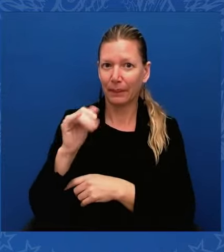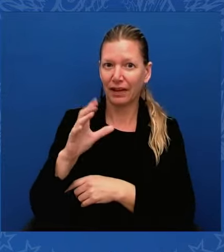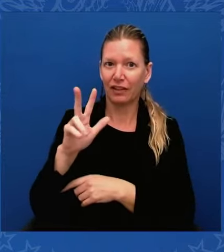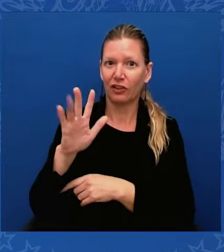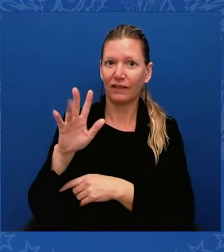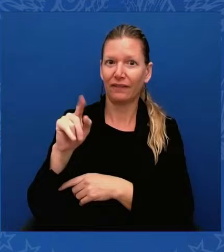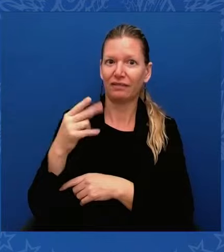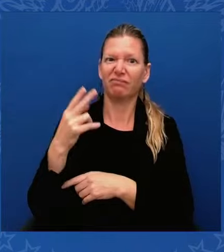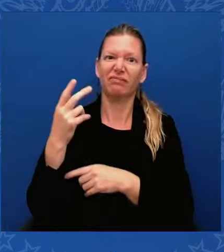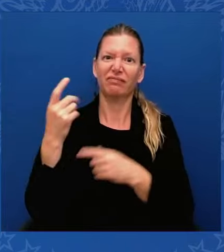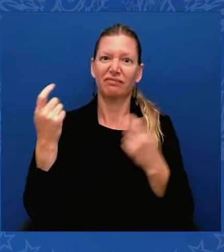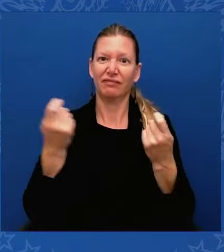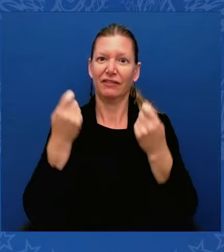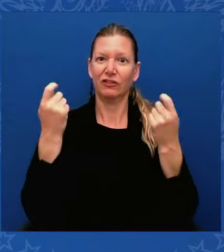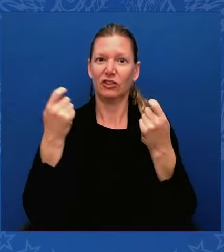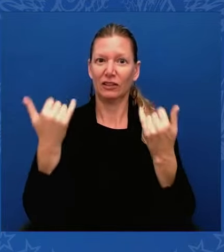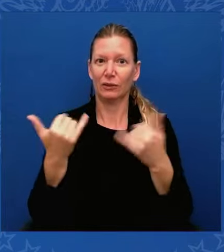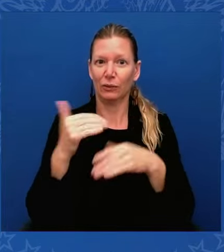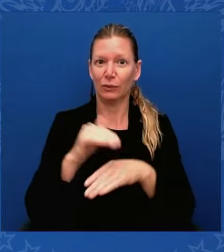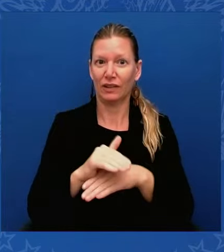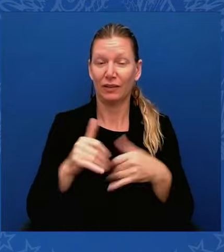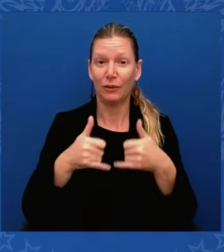or as its better known, the Asian Prom.